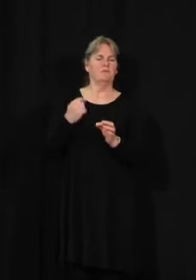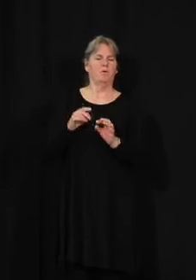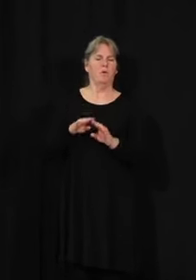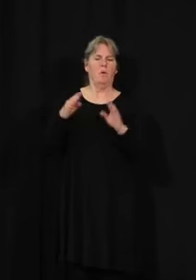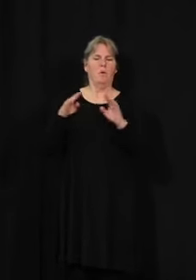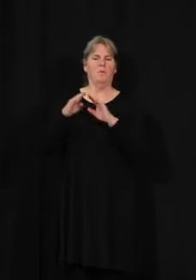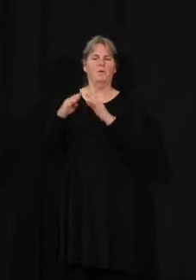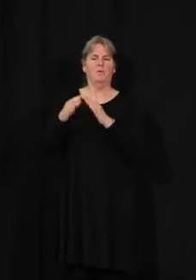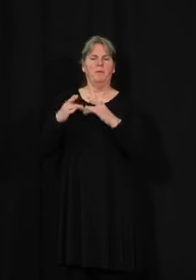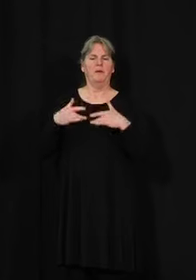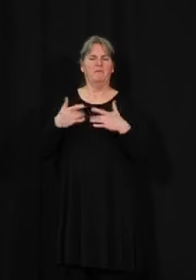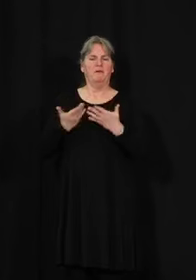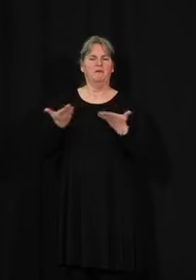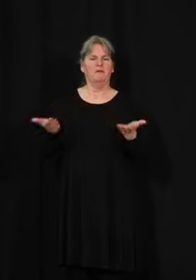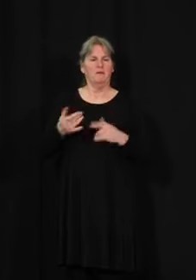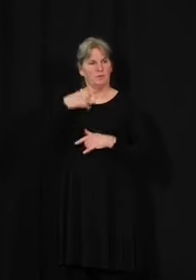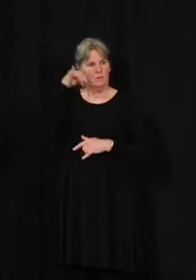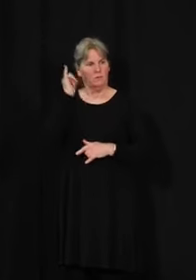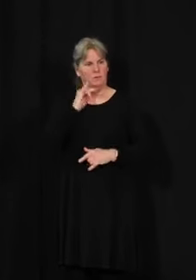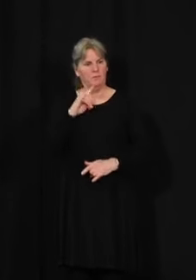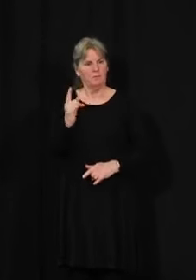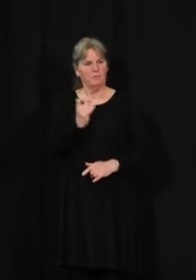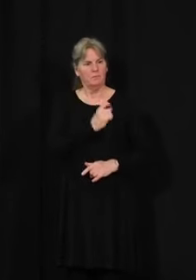activities in the Yukon.